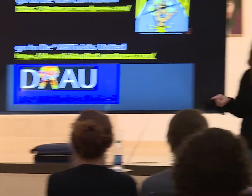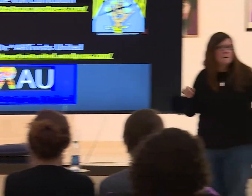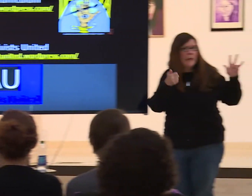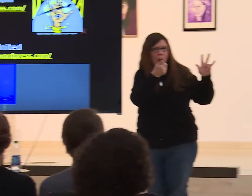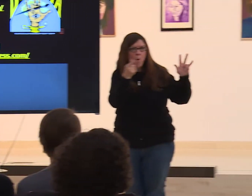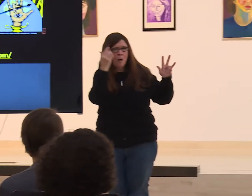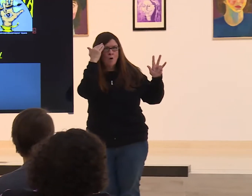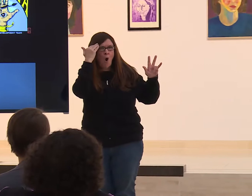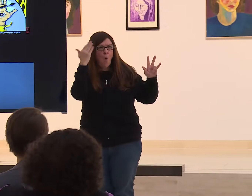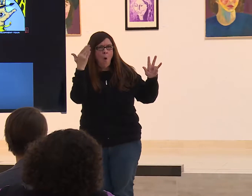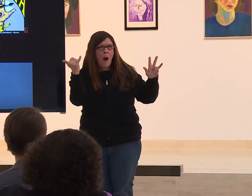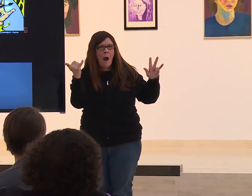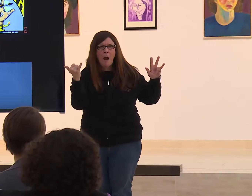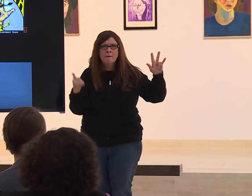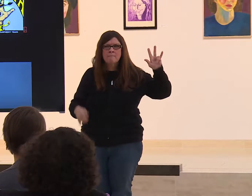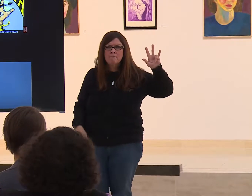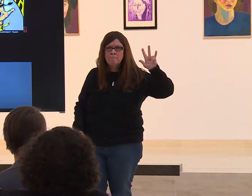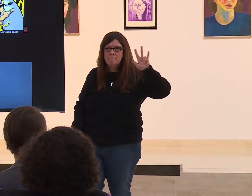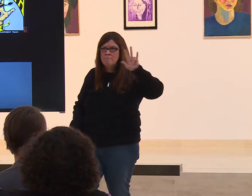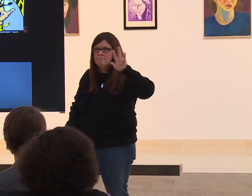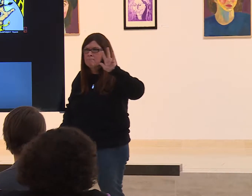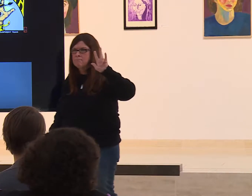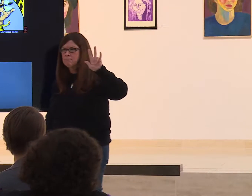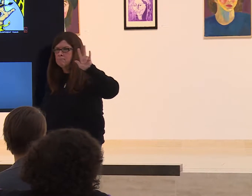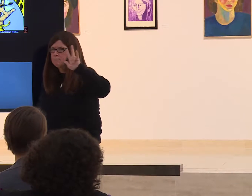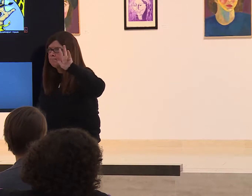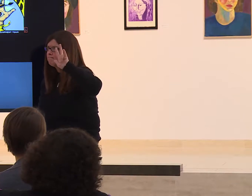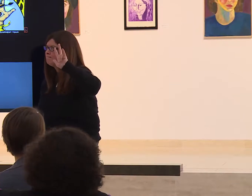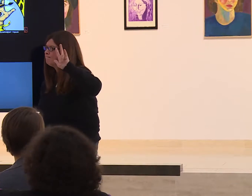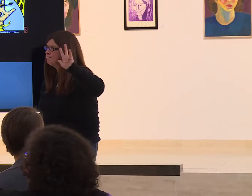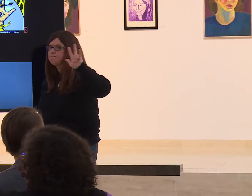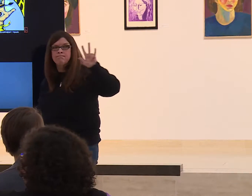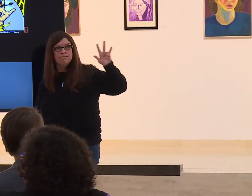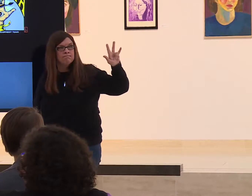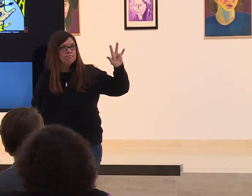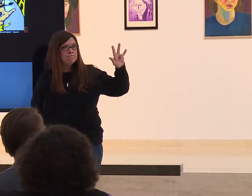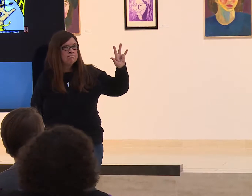about this symbol of the hand with the paint brush? Nancy: Yeah, does anyone have any ideas why